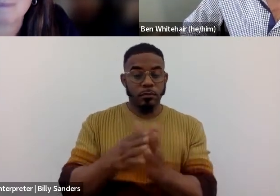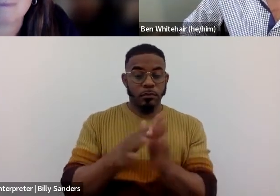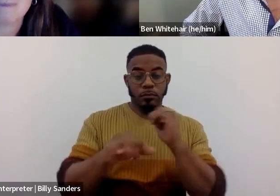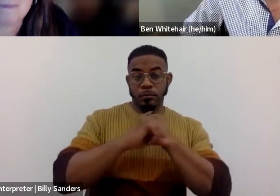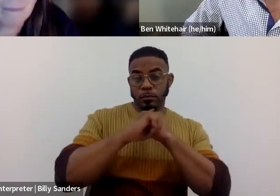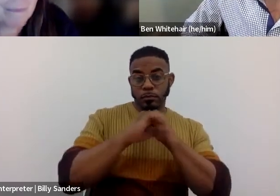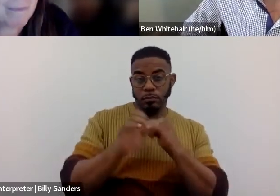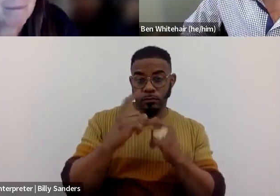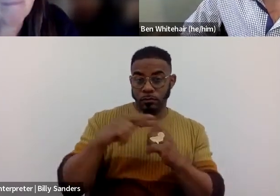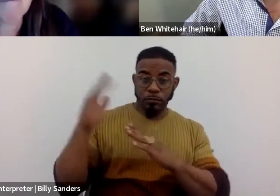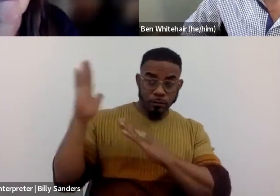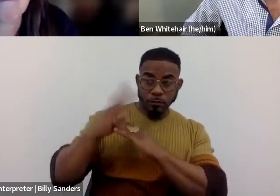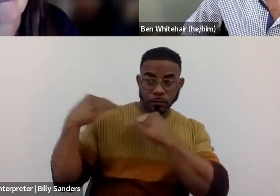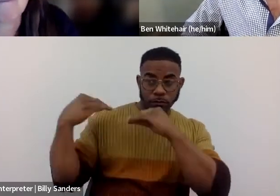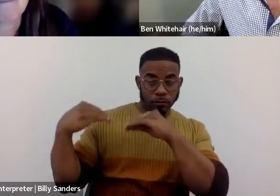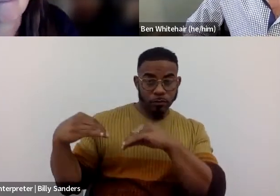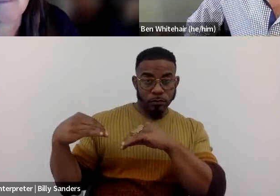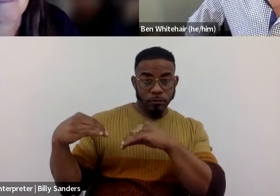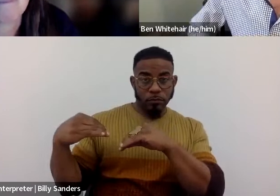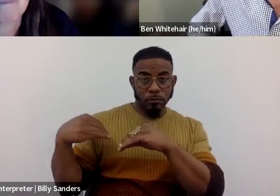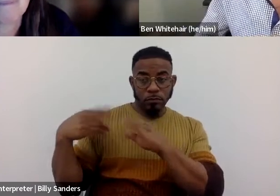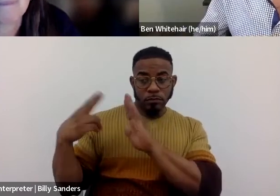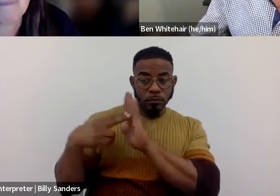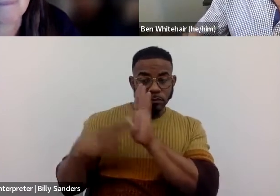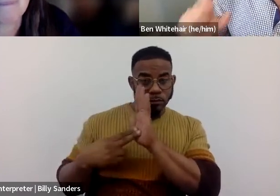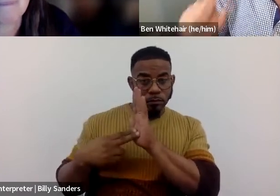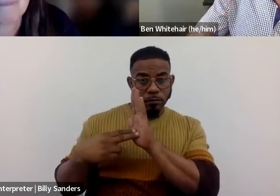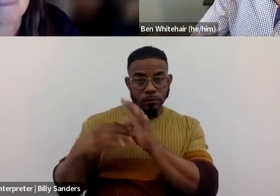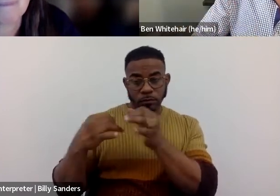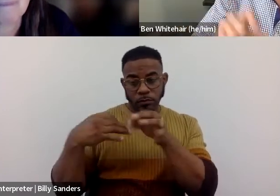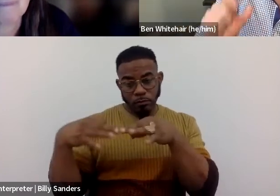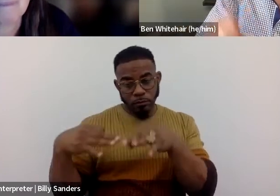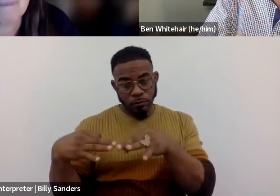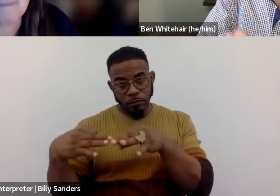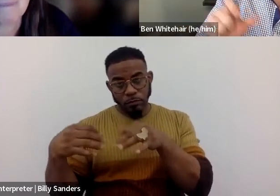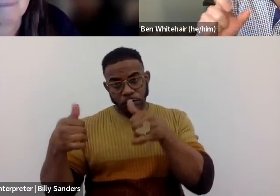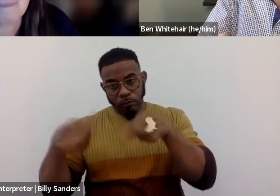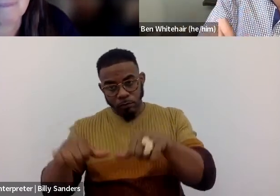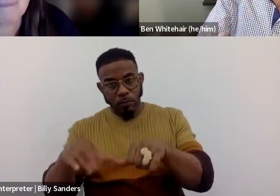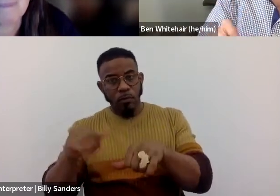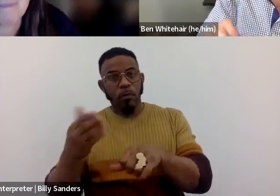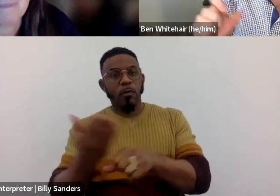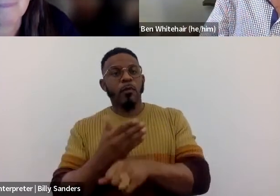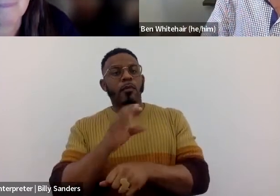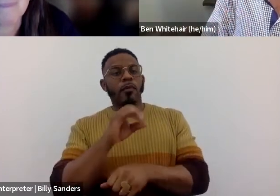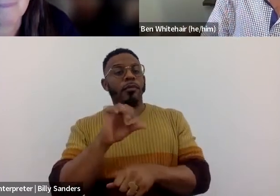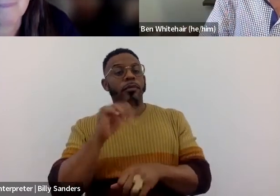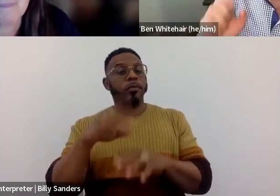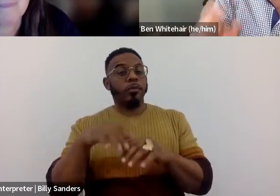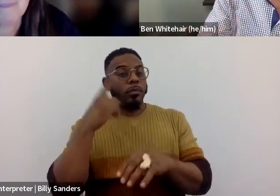in one of the top markets and my contract outlines termination by the company other than for cause,